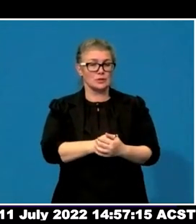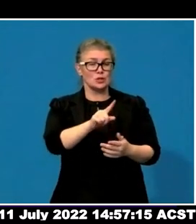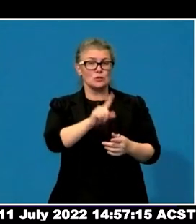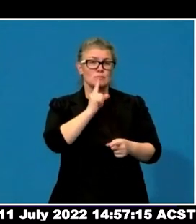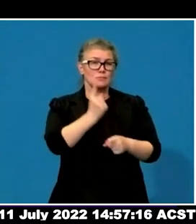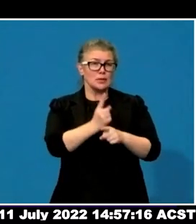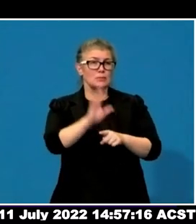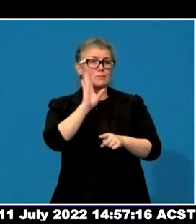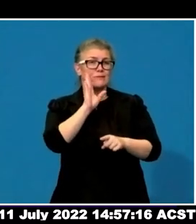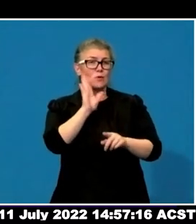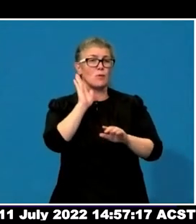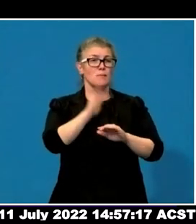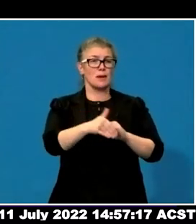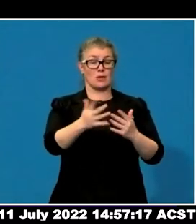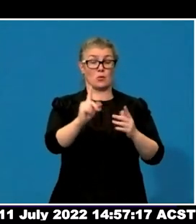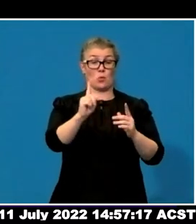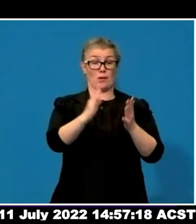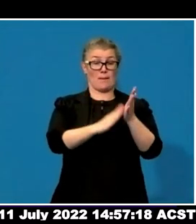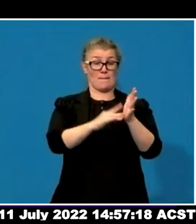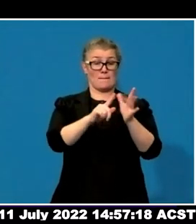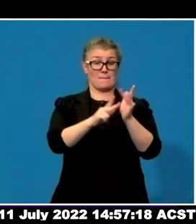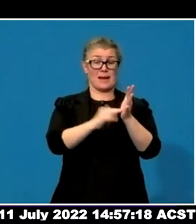systems, justice, transport, education, health.